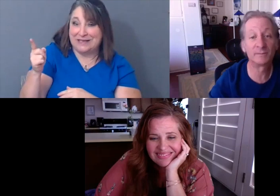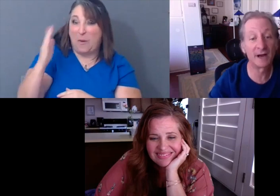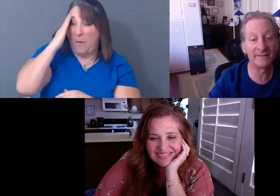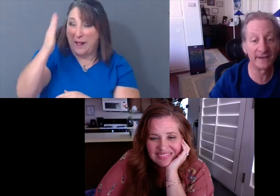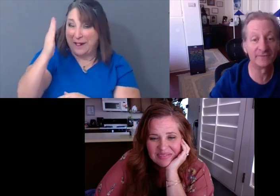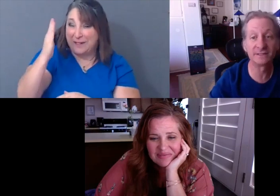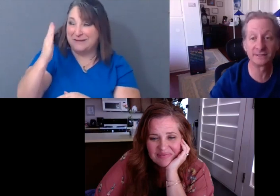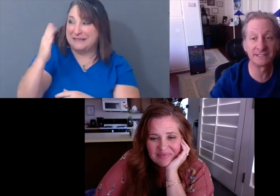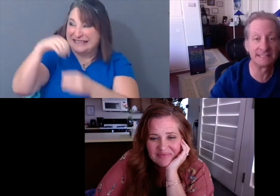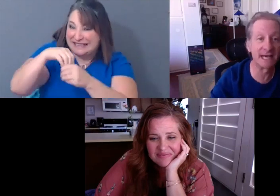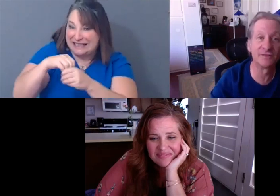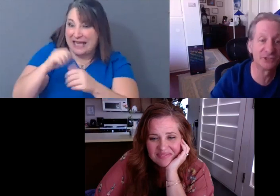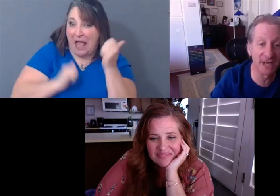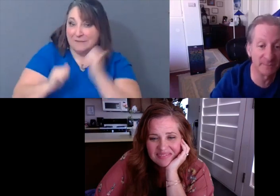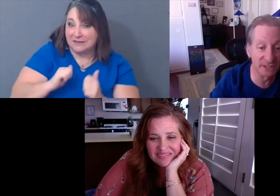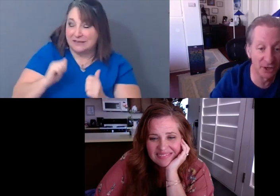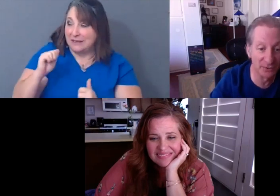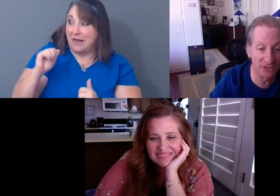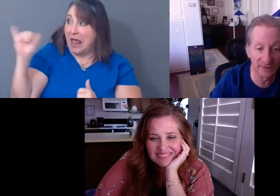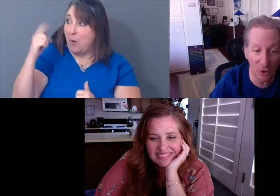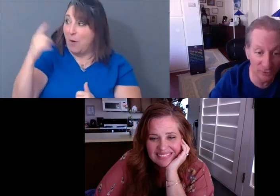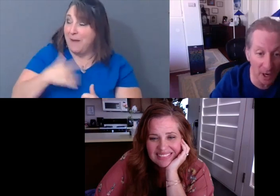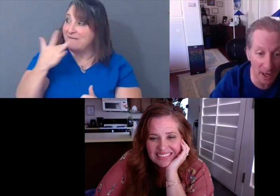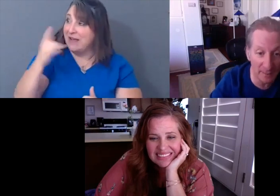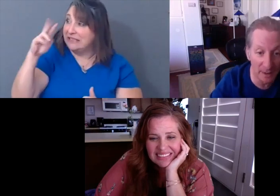of my favorite television episodes of all time,